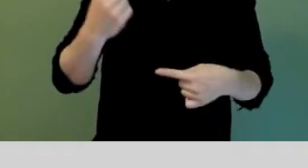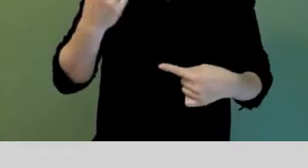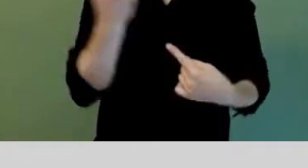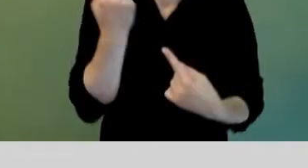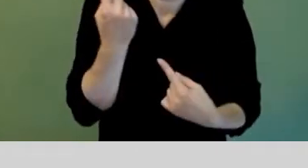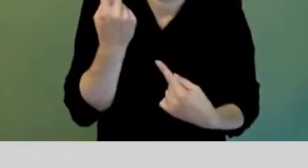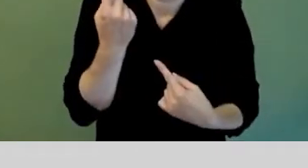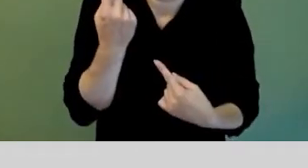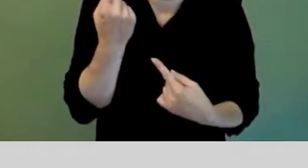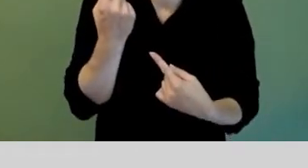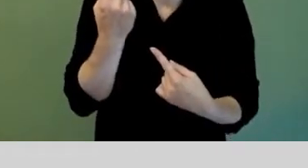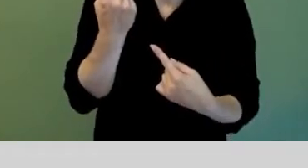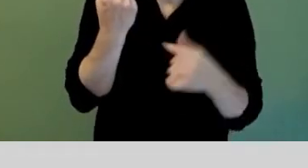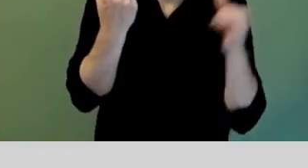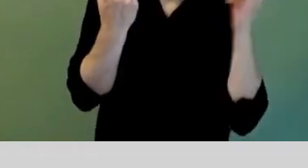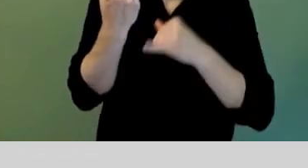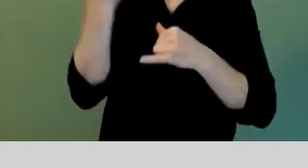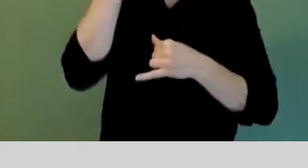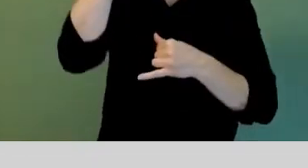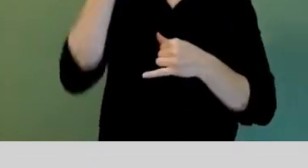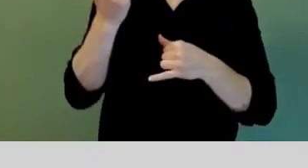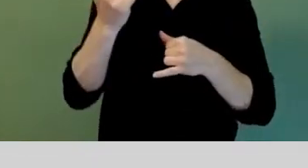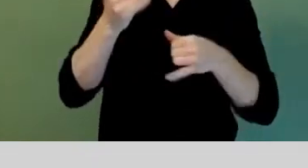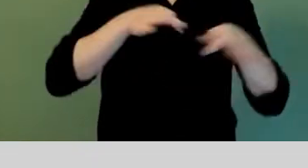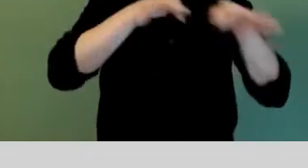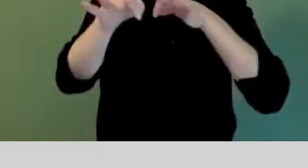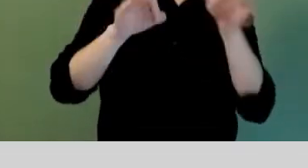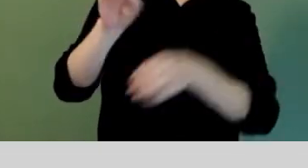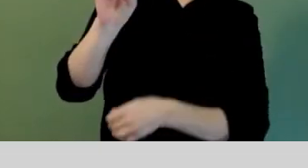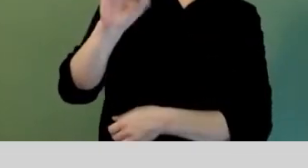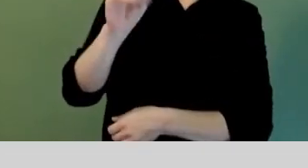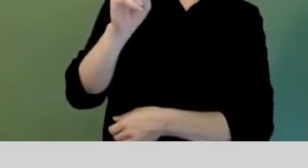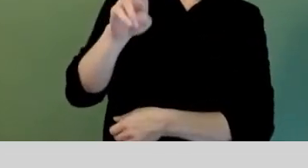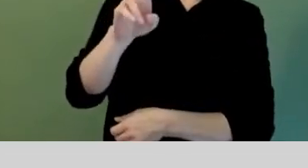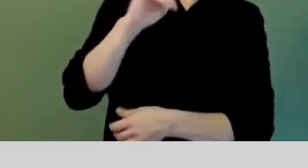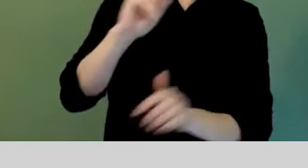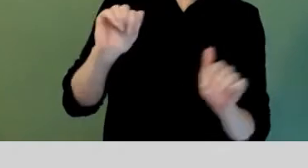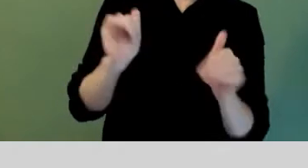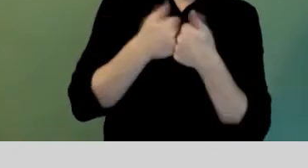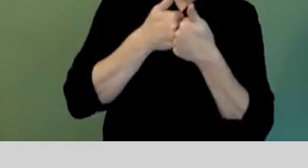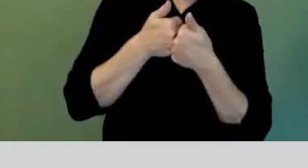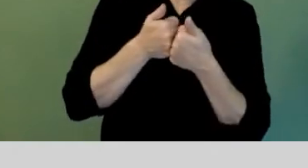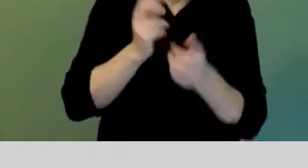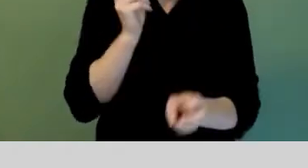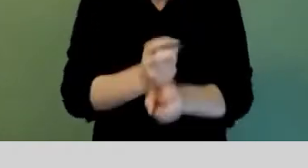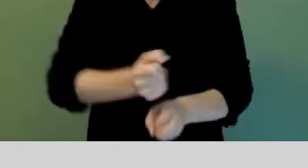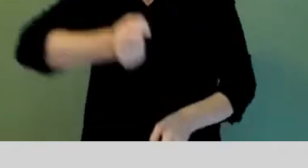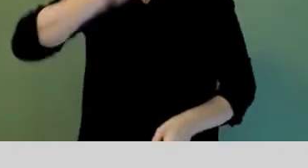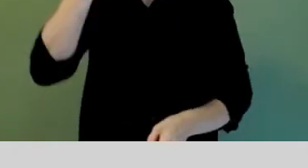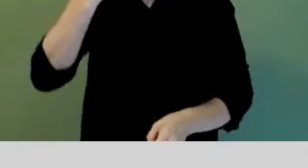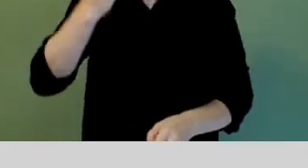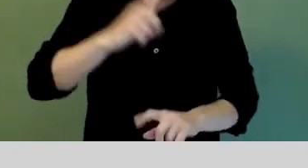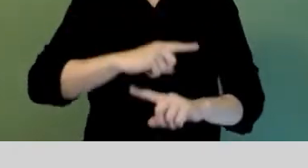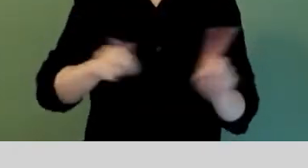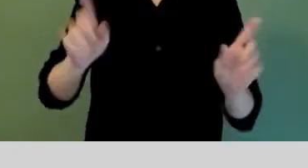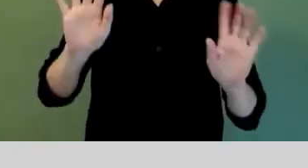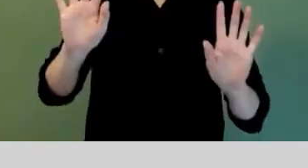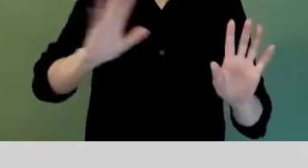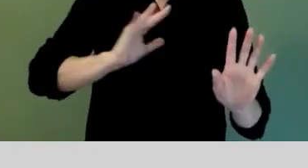and quite hard to wrap your head around at first. On the other hand, decorators are weirdly flexible and they unlock a lot of unexpected